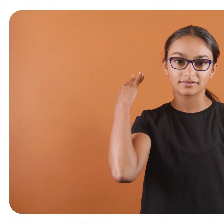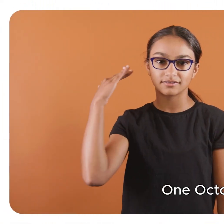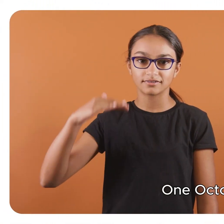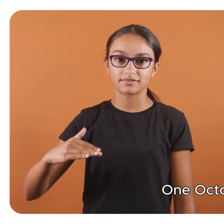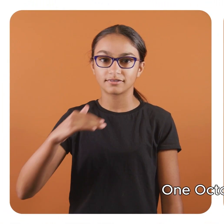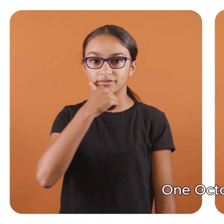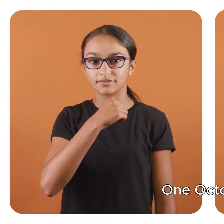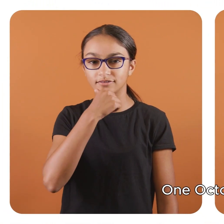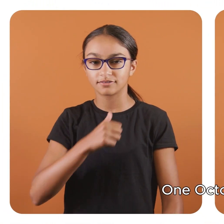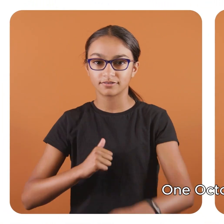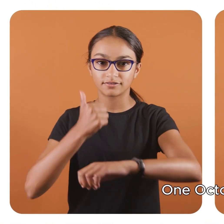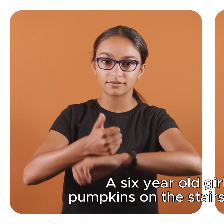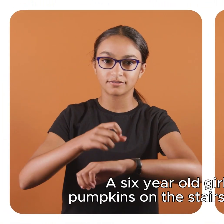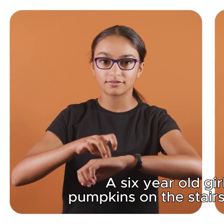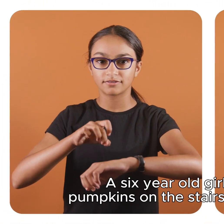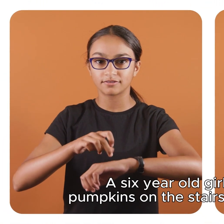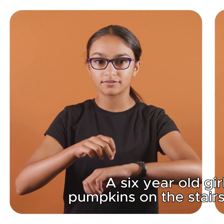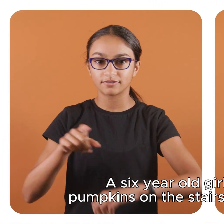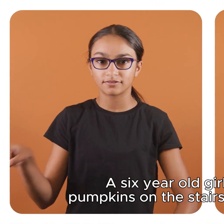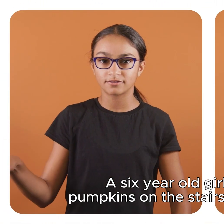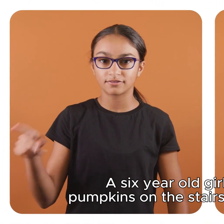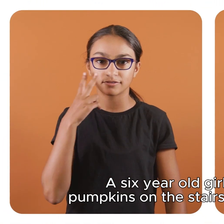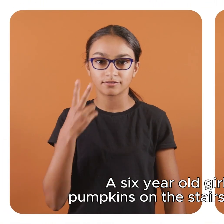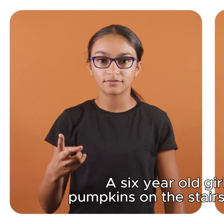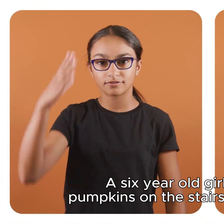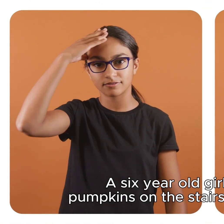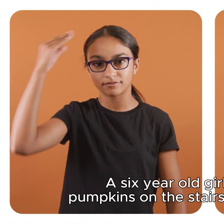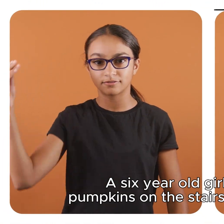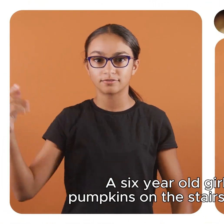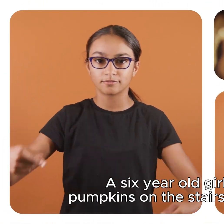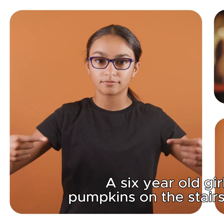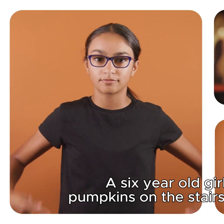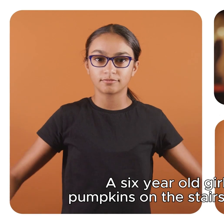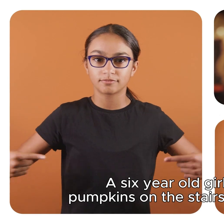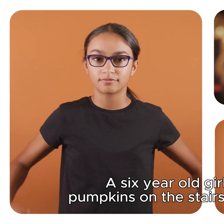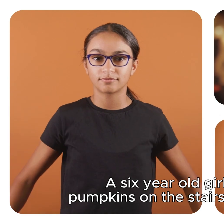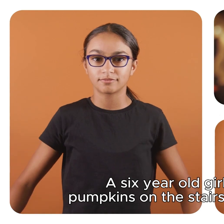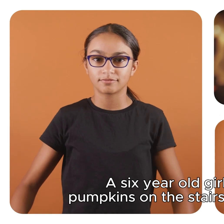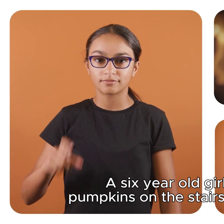One October. A six year old girl was placing pumpkins on the stairs to her front door.